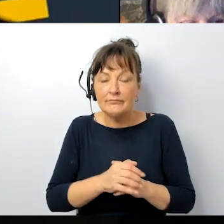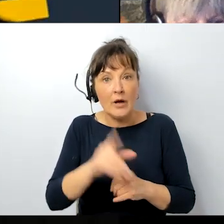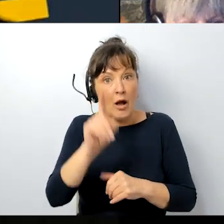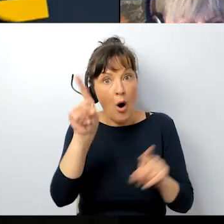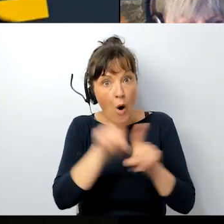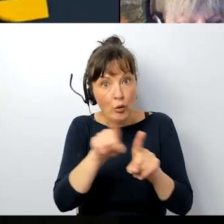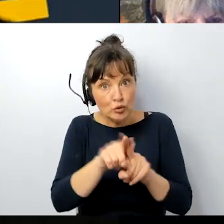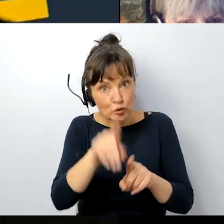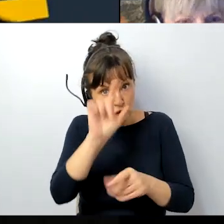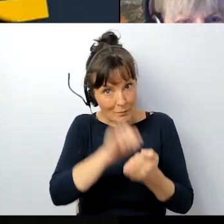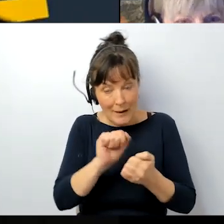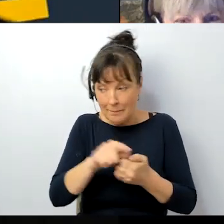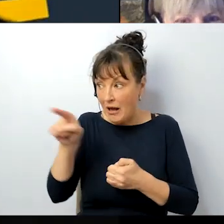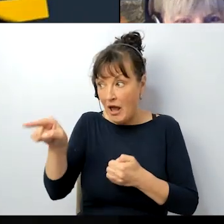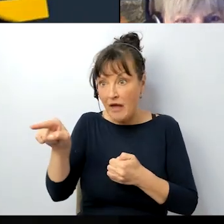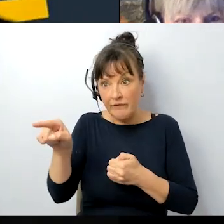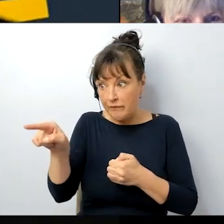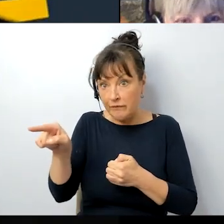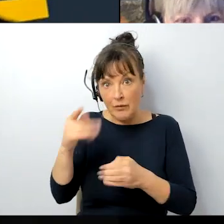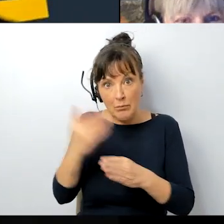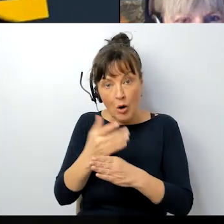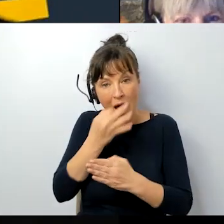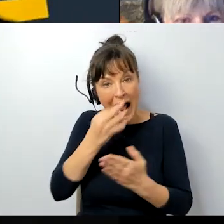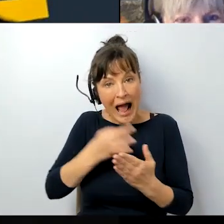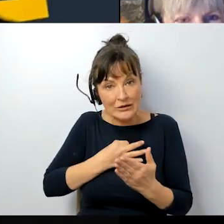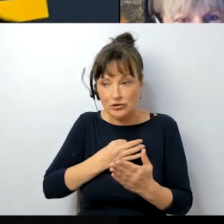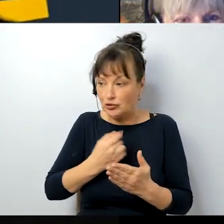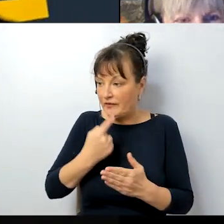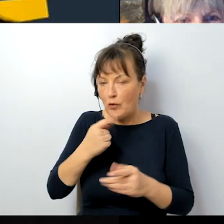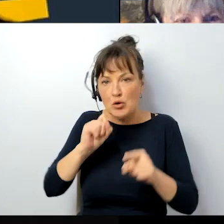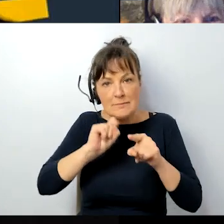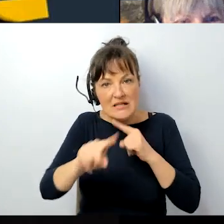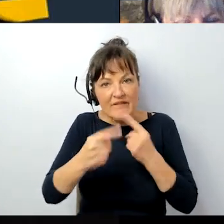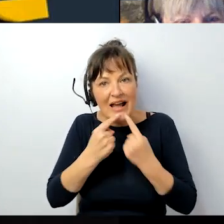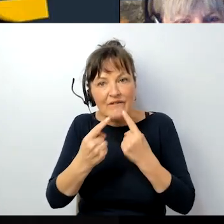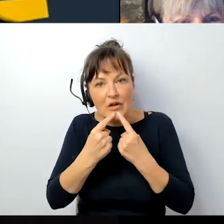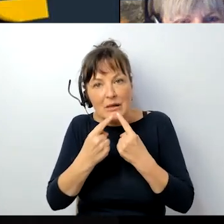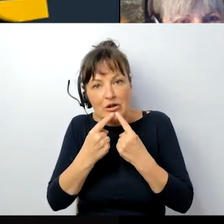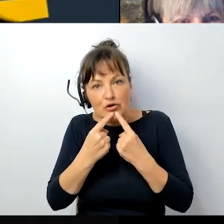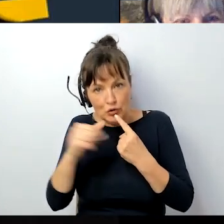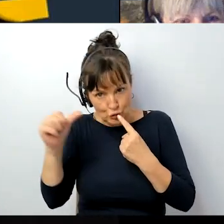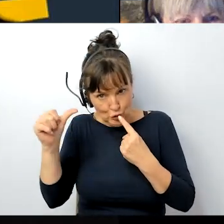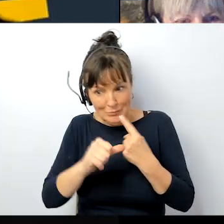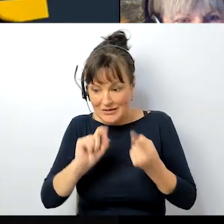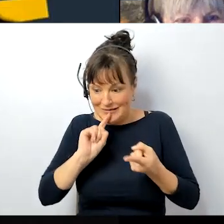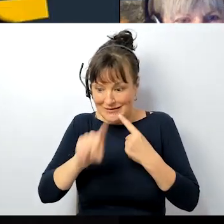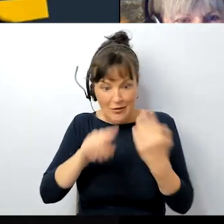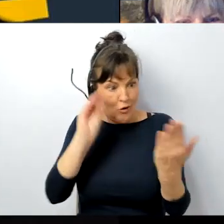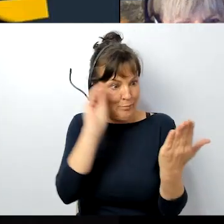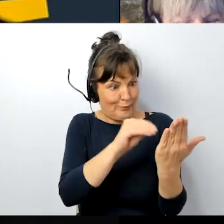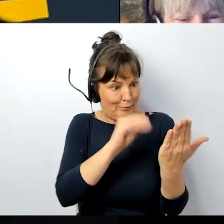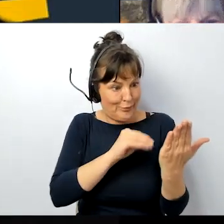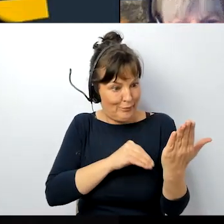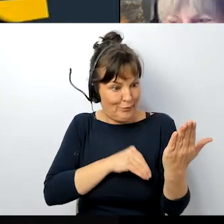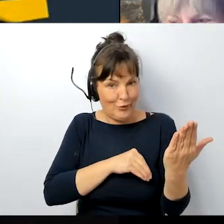want to do it. Not including all the information that they've asked for. So if they've asked for